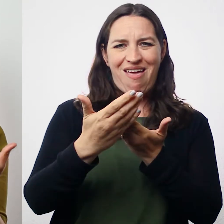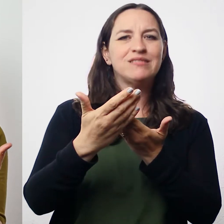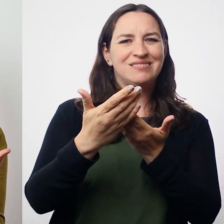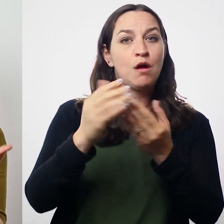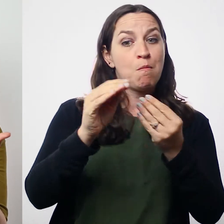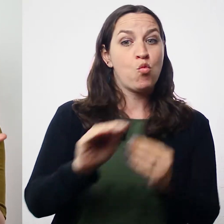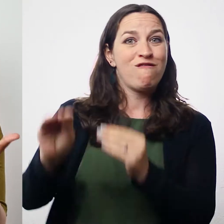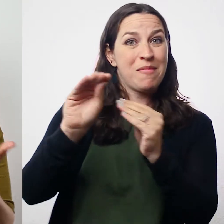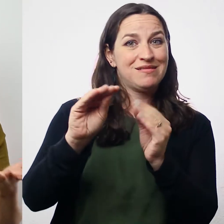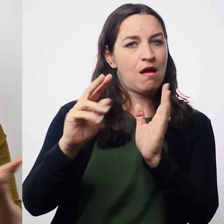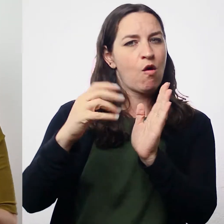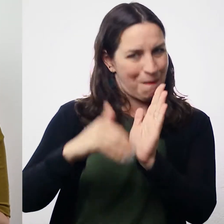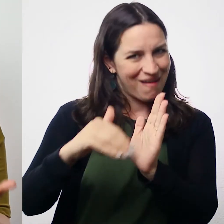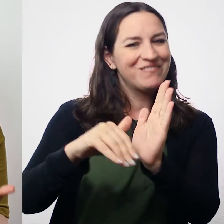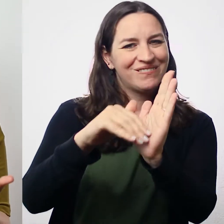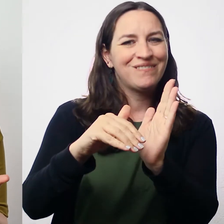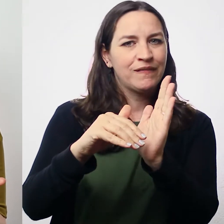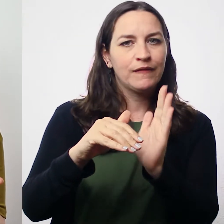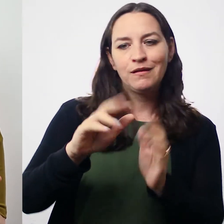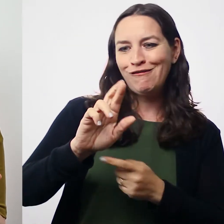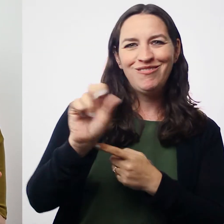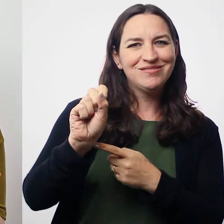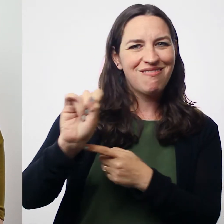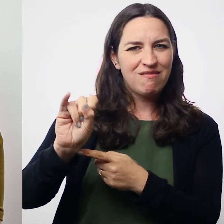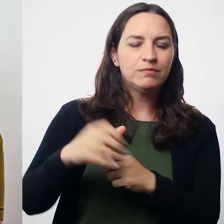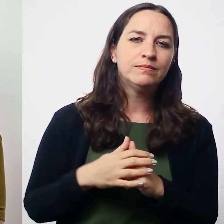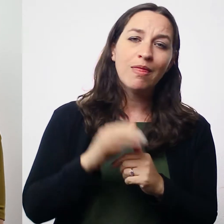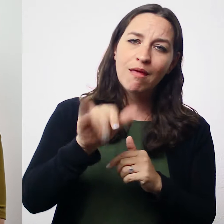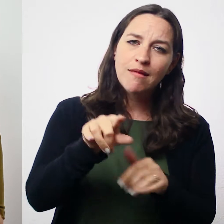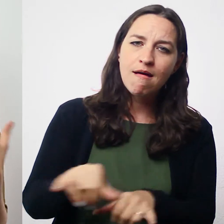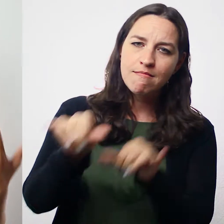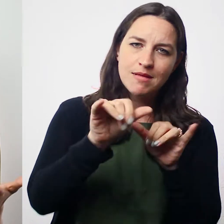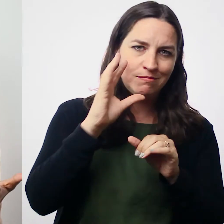your hands or doing some type of motion over and over and over again. This is pretty common with